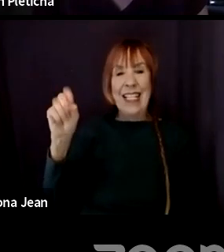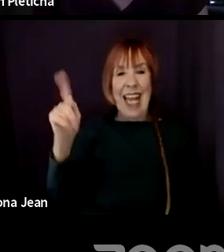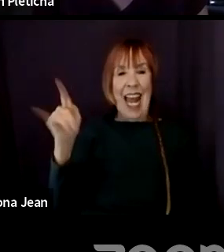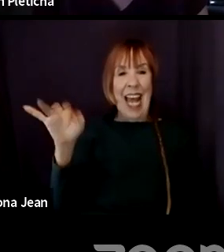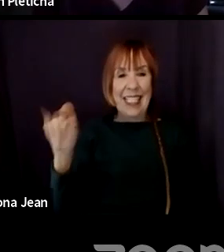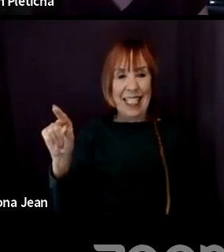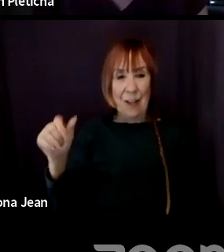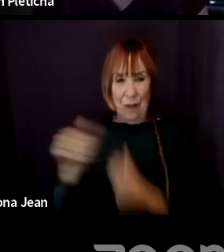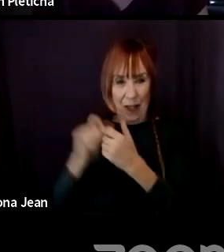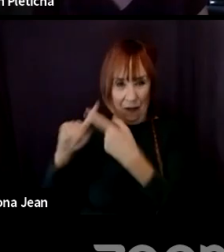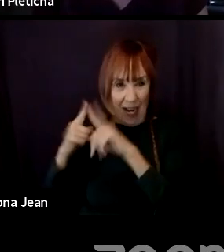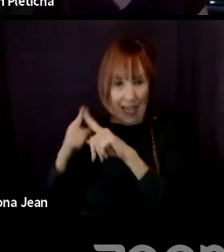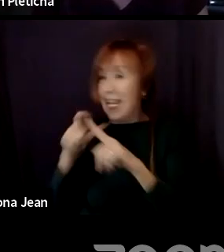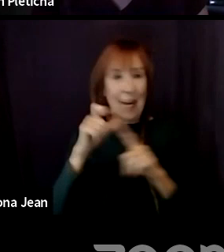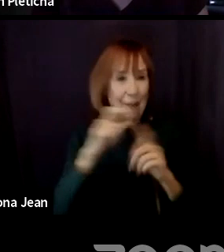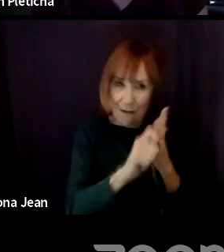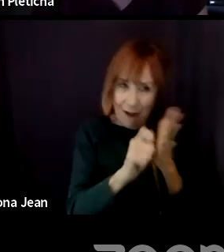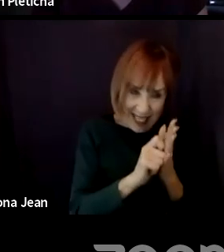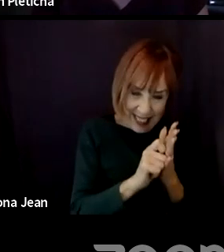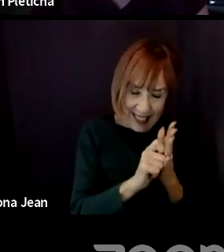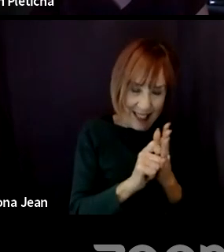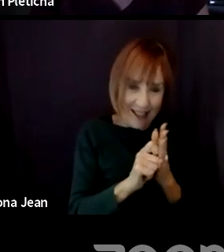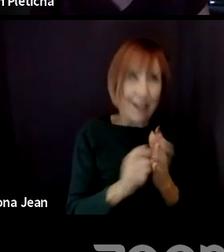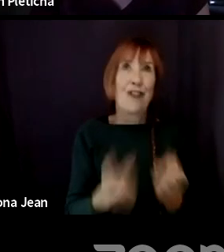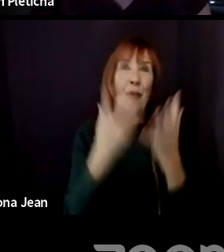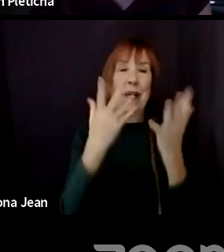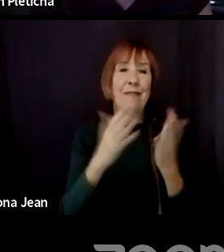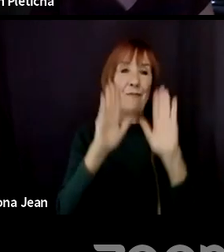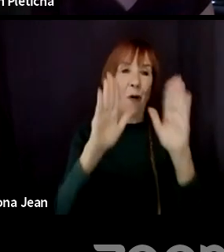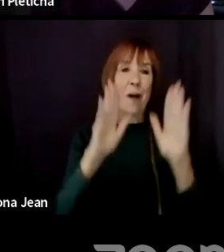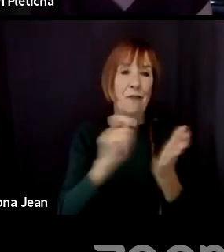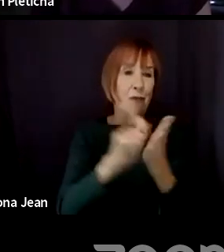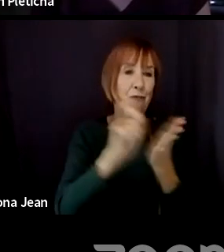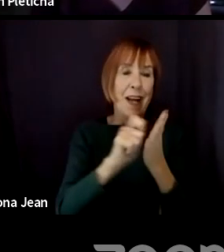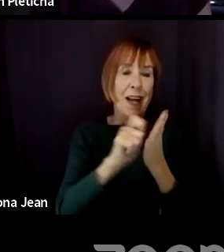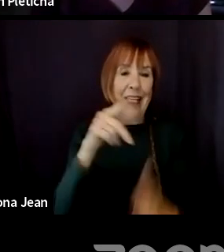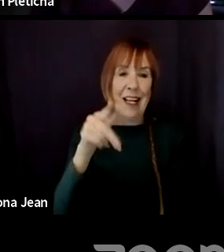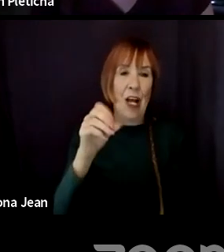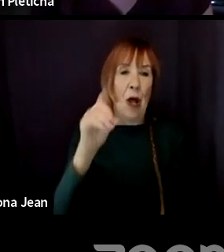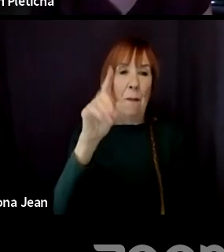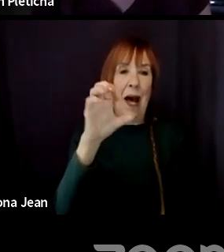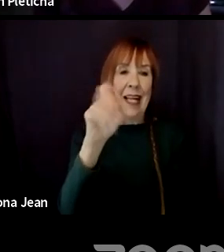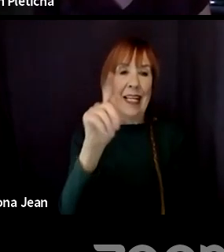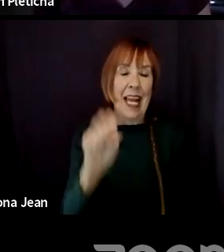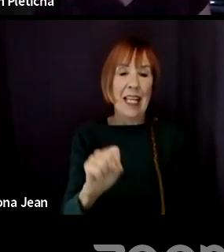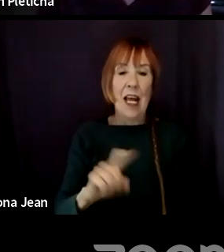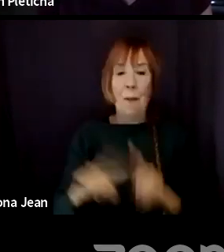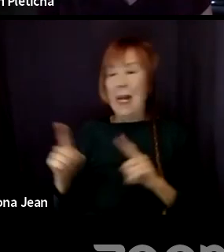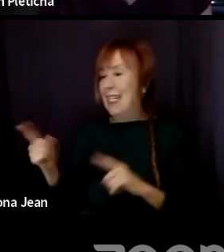Because there's so many great writing podcasts already, but it's called "My Favorite Friendship"